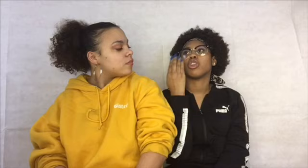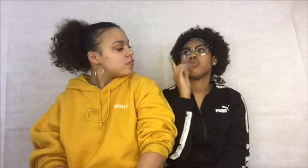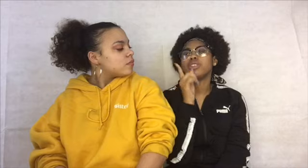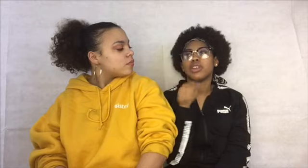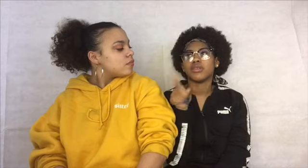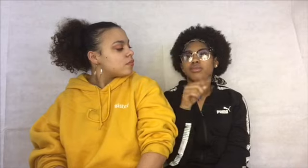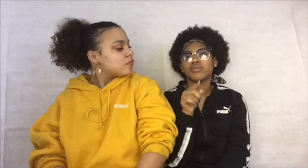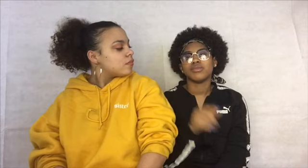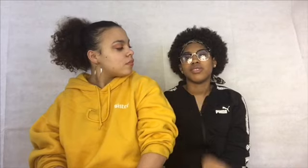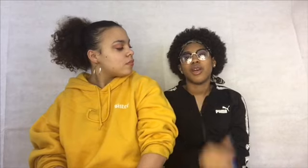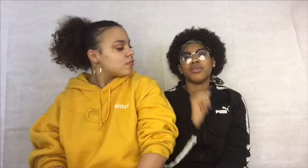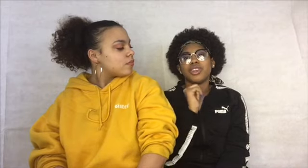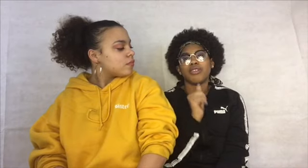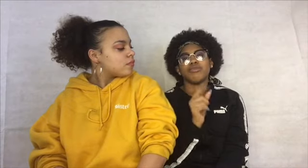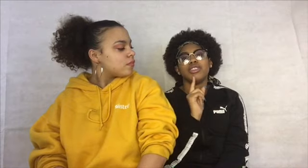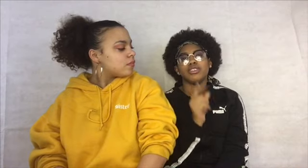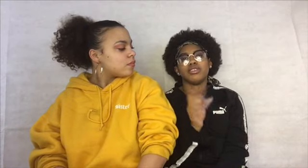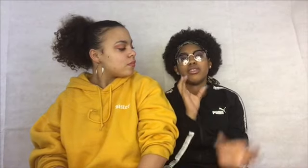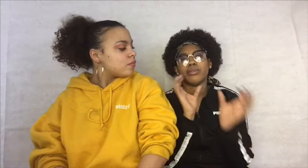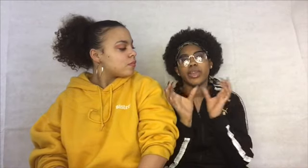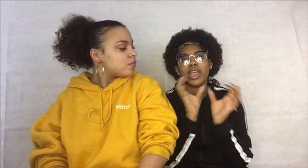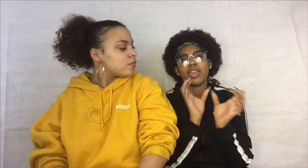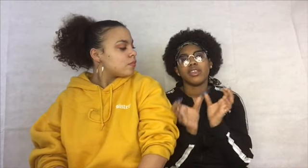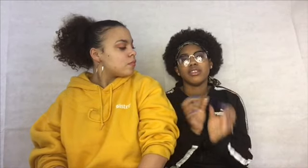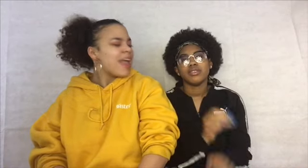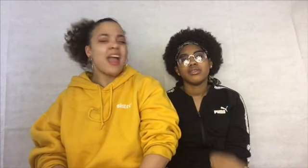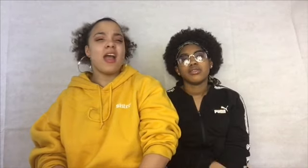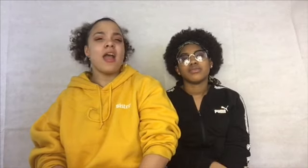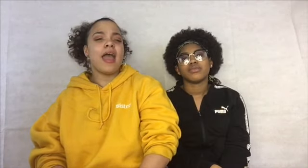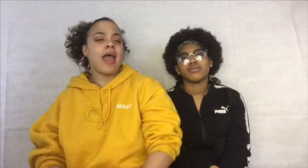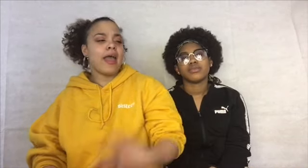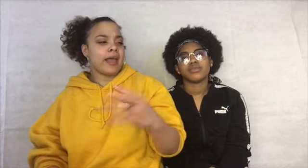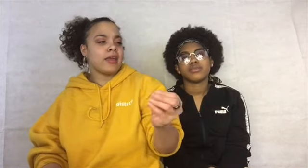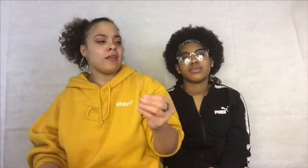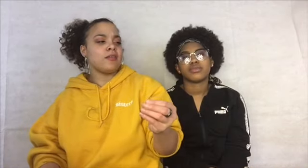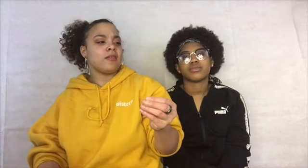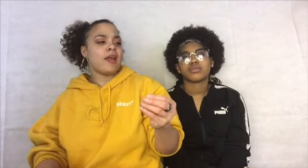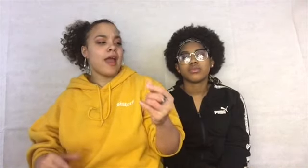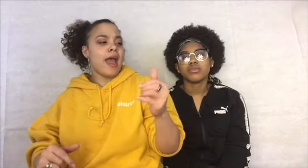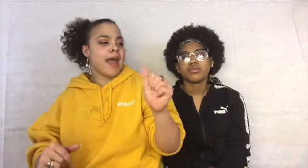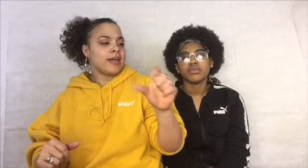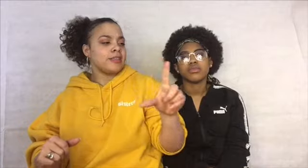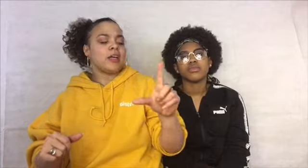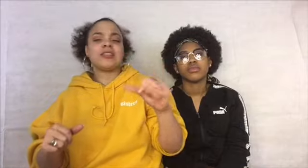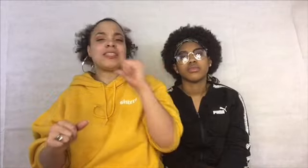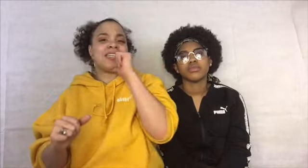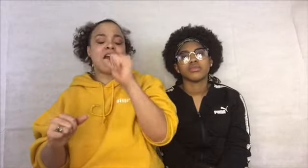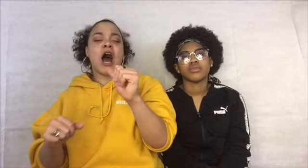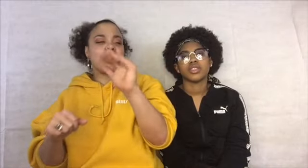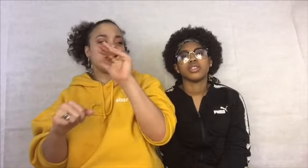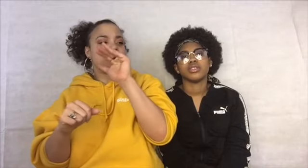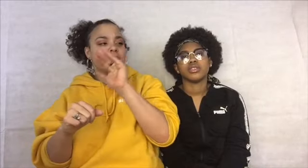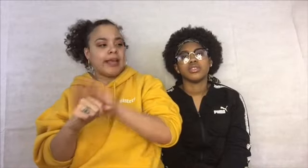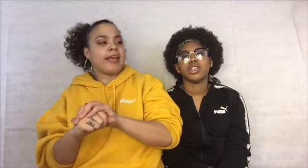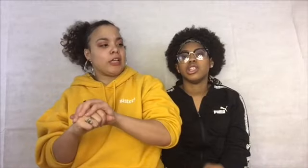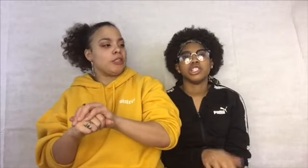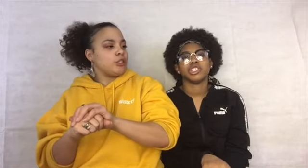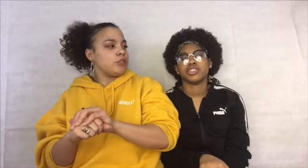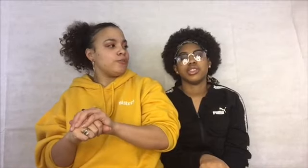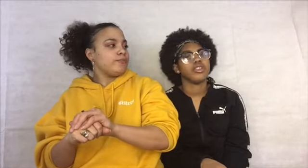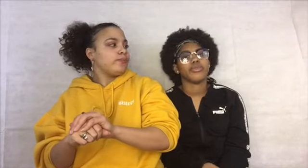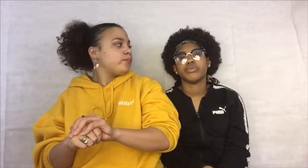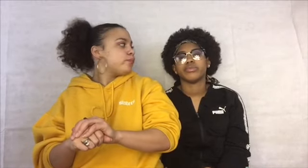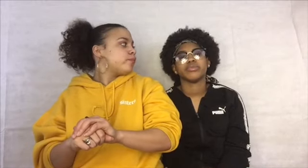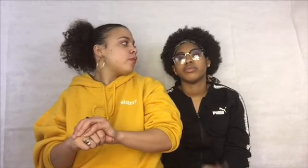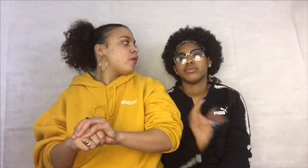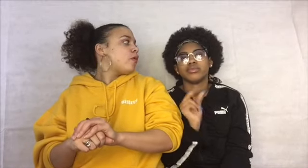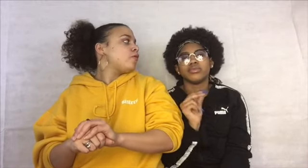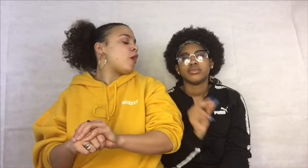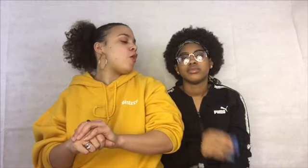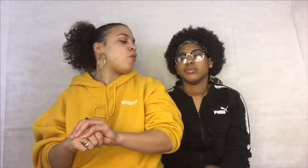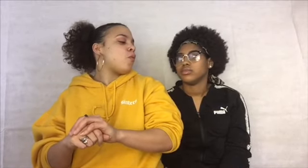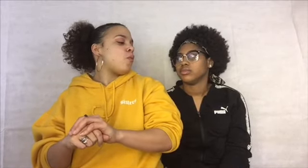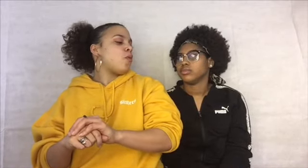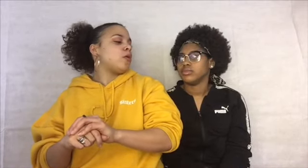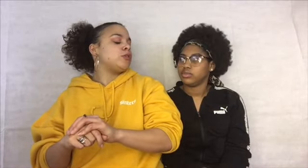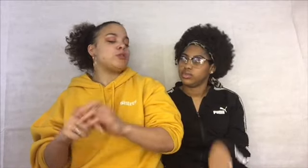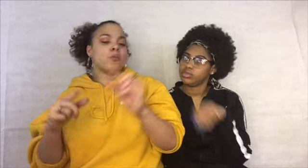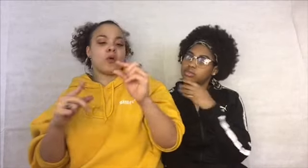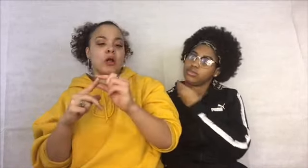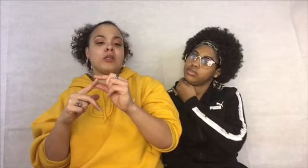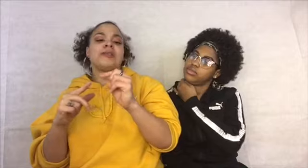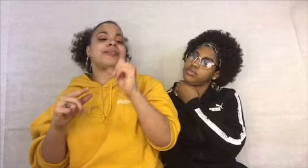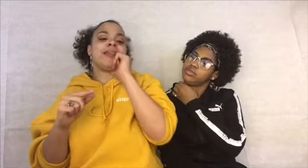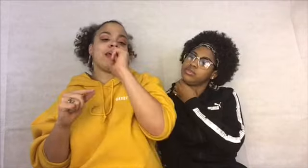don't know them I will not communicate and ASL is not English so some words they